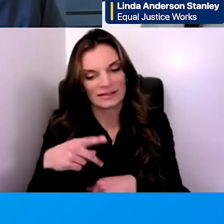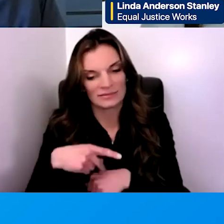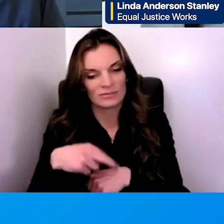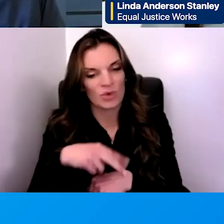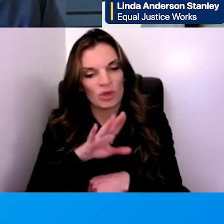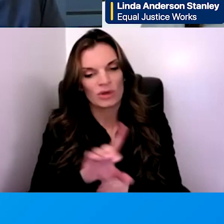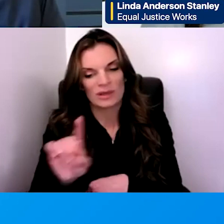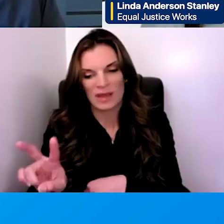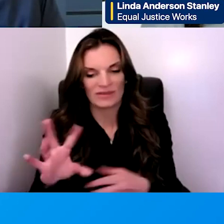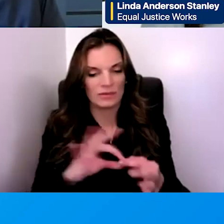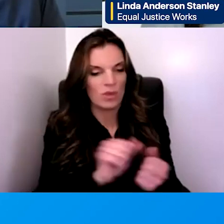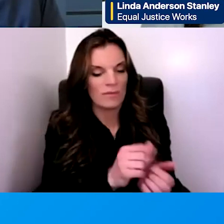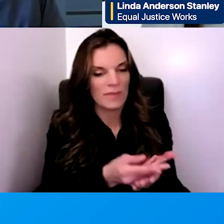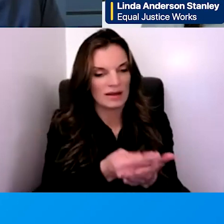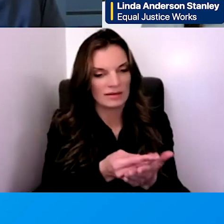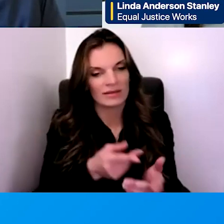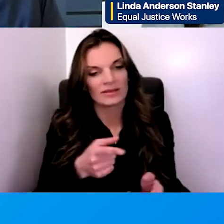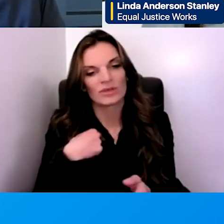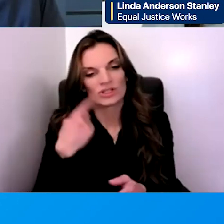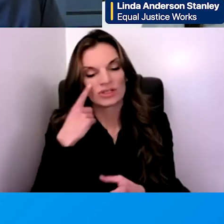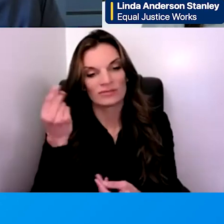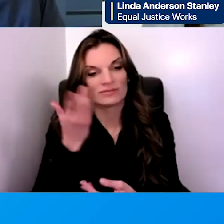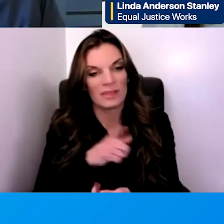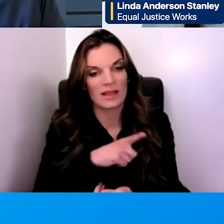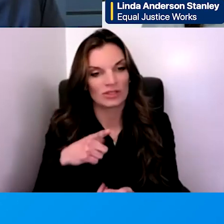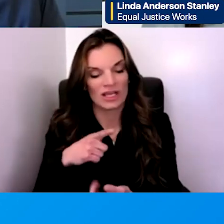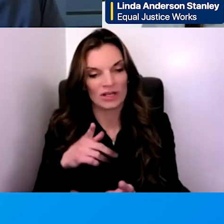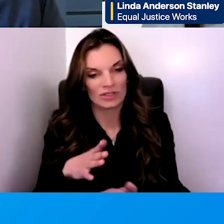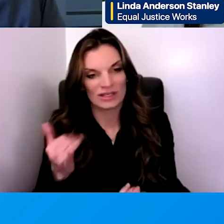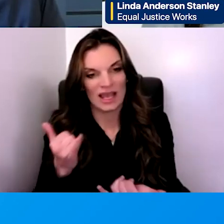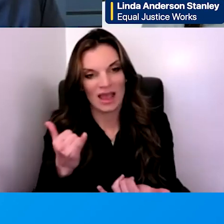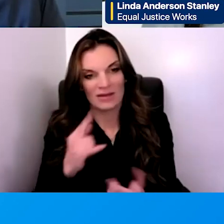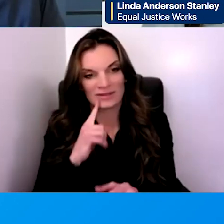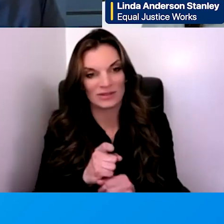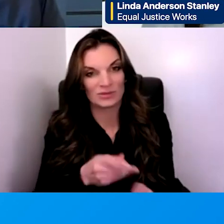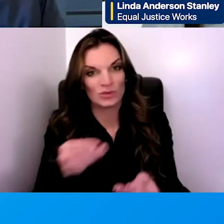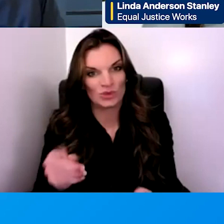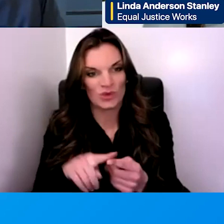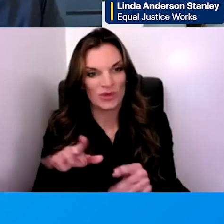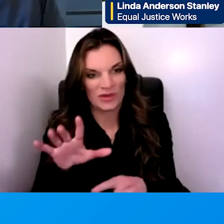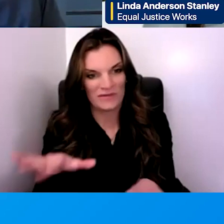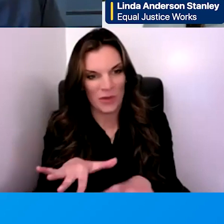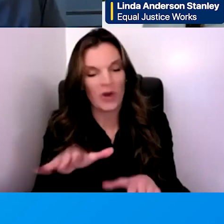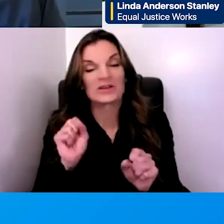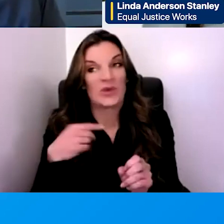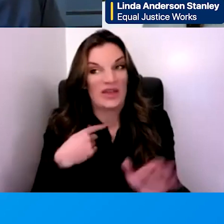We just received a message from the legislatures and they are about to push it to the floor. But besides that I wanted to